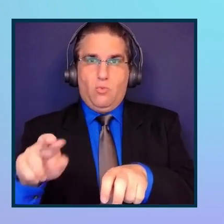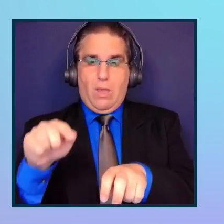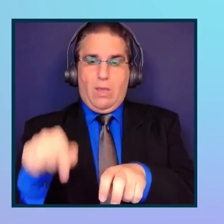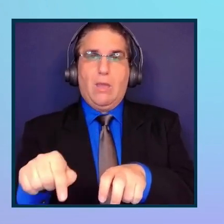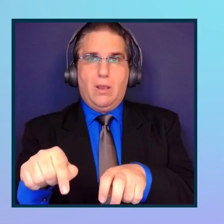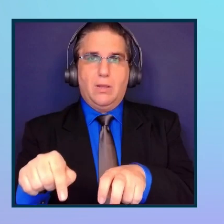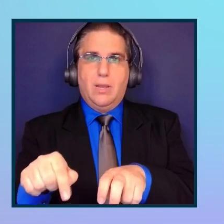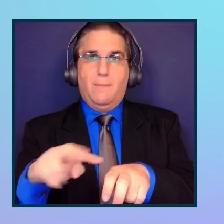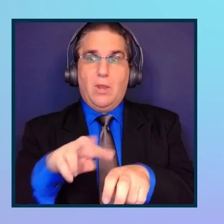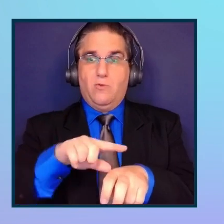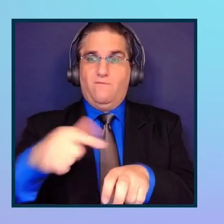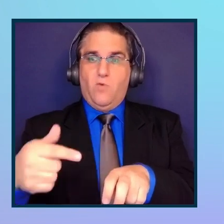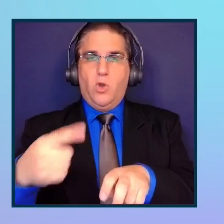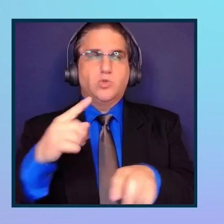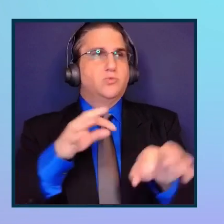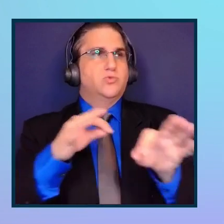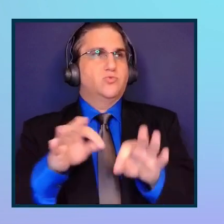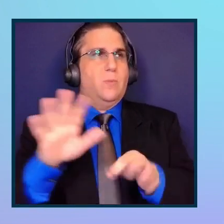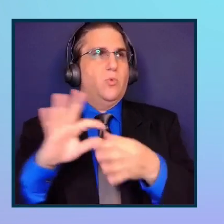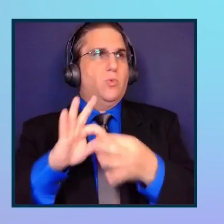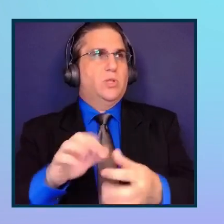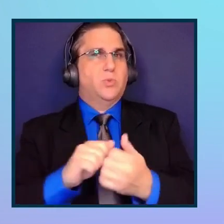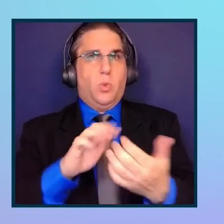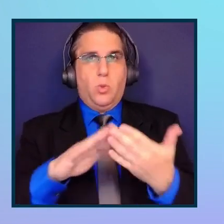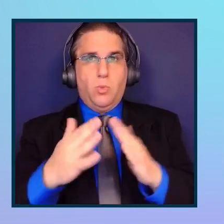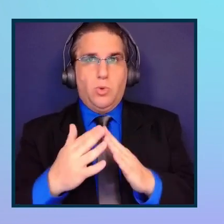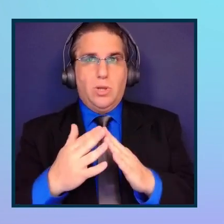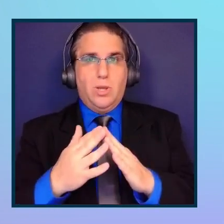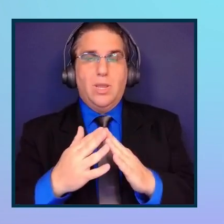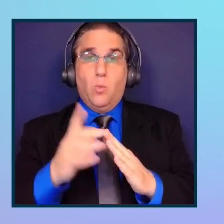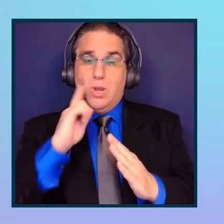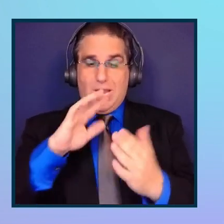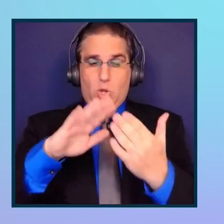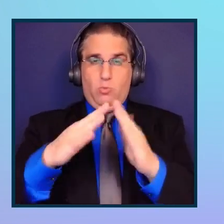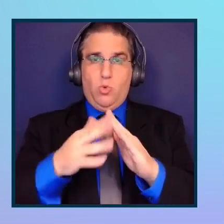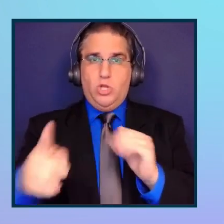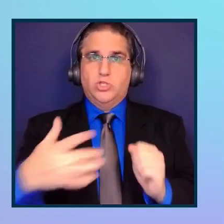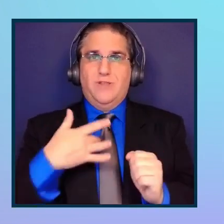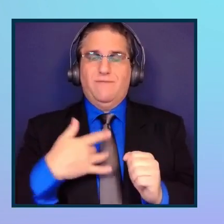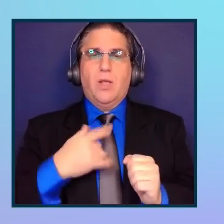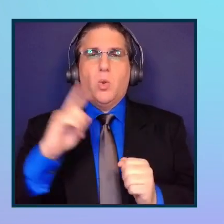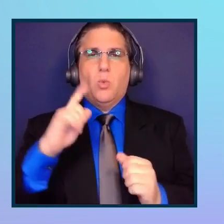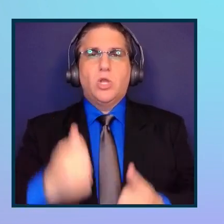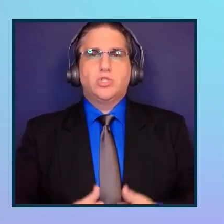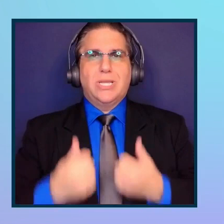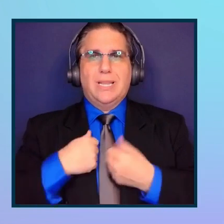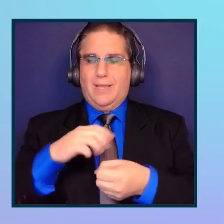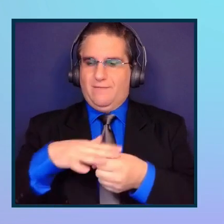and what she did was is she described her neighborhood, right, and then after her, as each person went